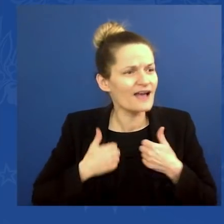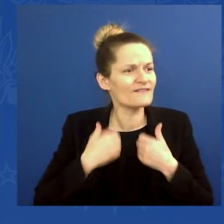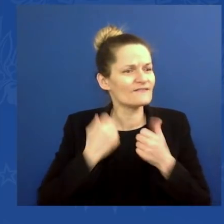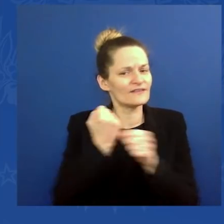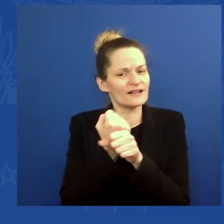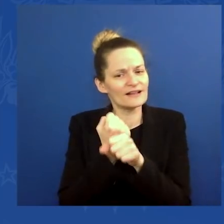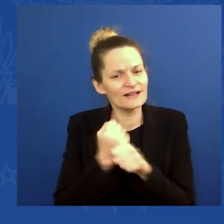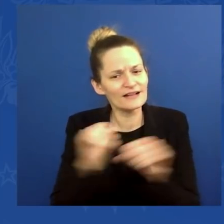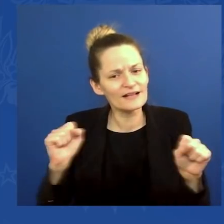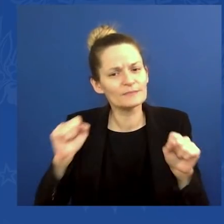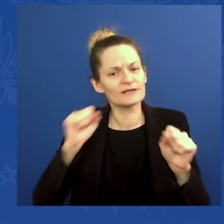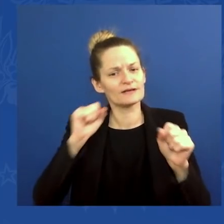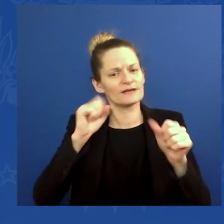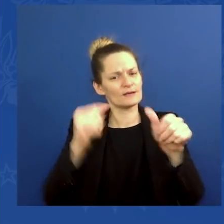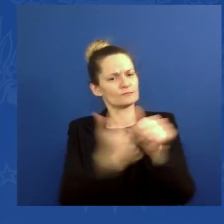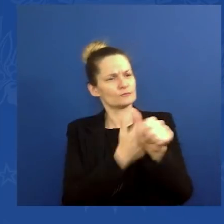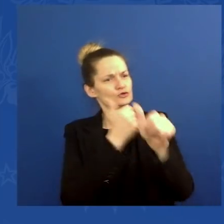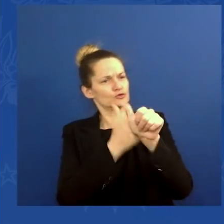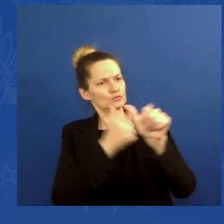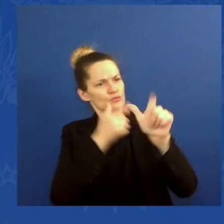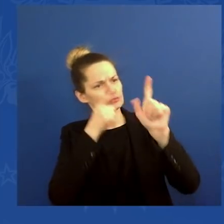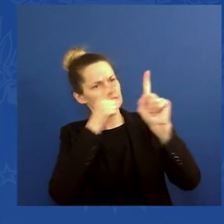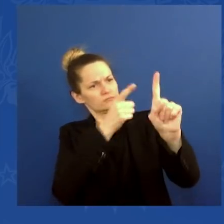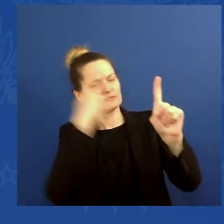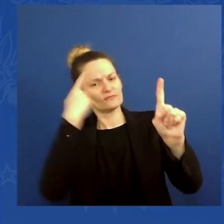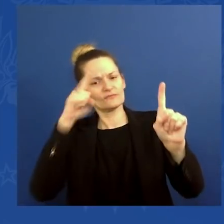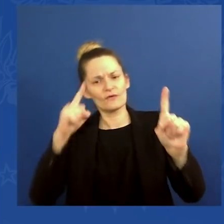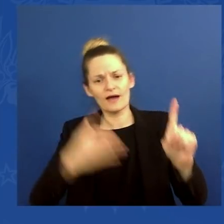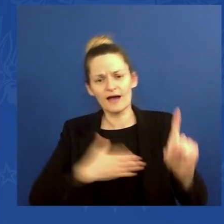I mean, that's the basis of why we formed this country.